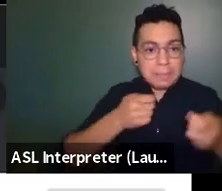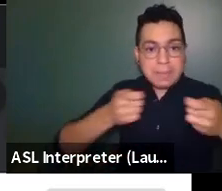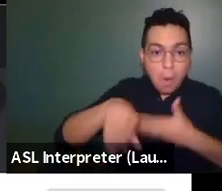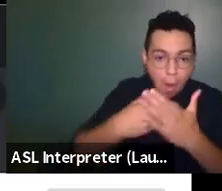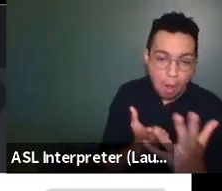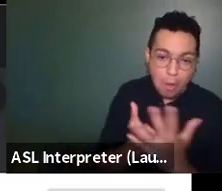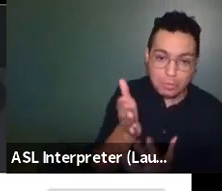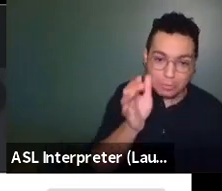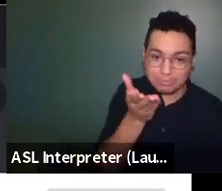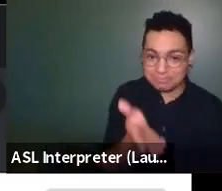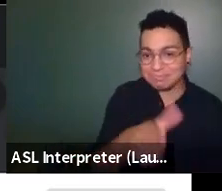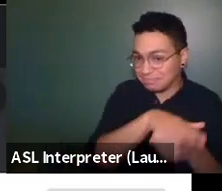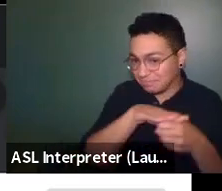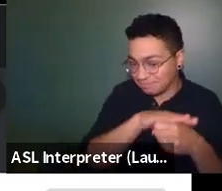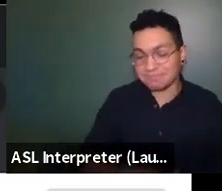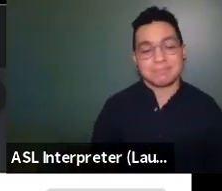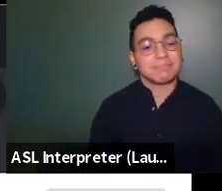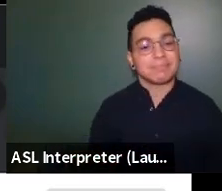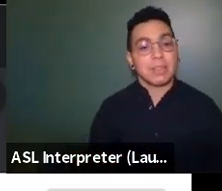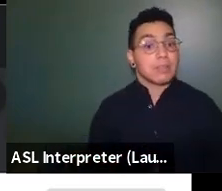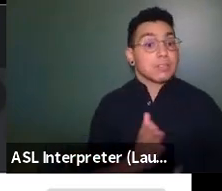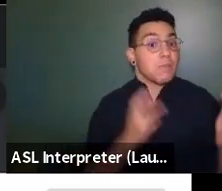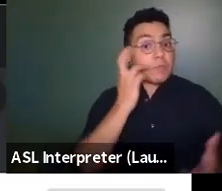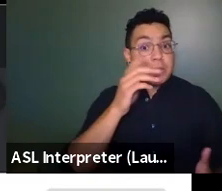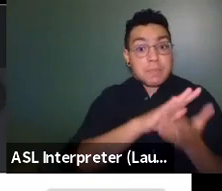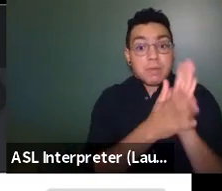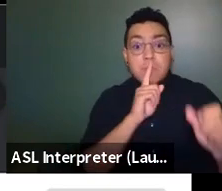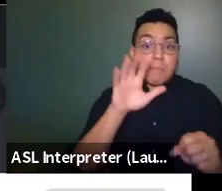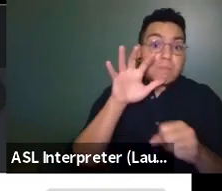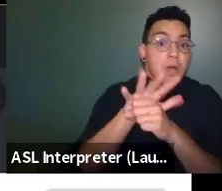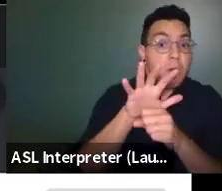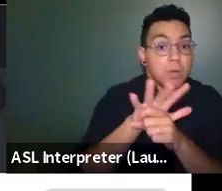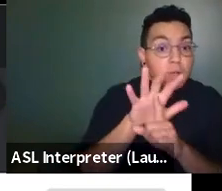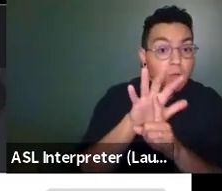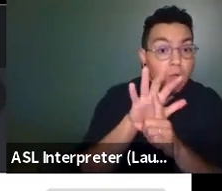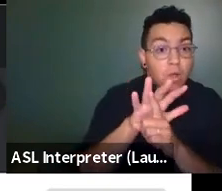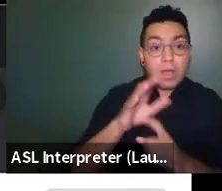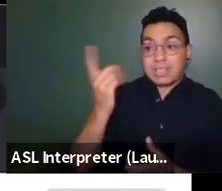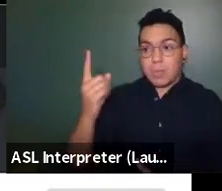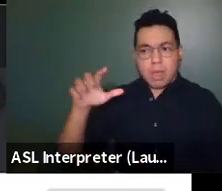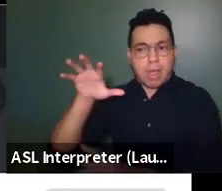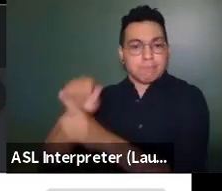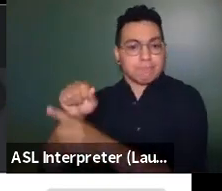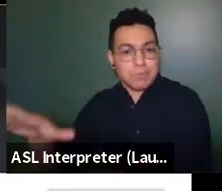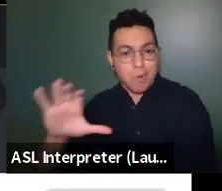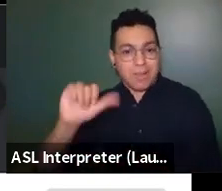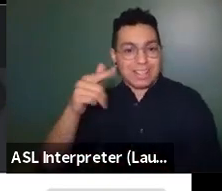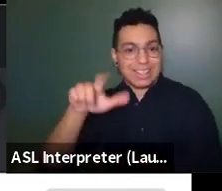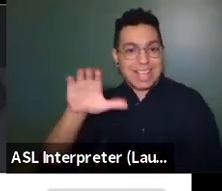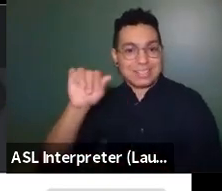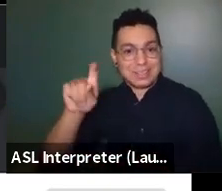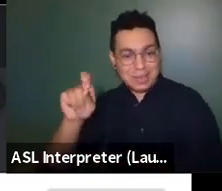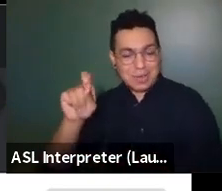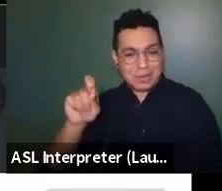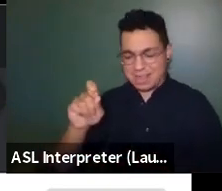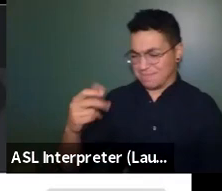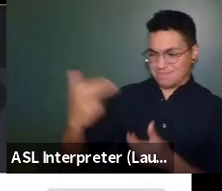ESD 112 - Katherine Livick: For some reason, if you get really popular and somebody gets hold of your class code and you start getting people joining your class that you don't want to join your class, you can turn it off.